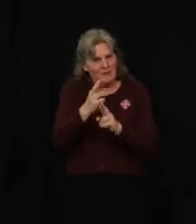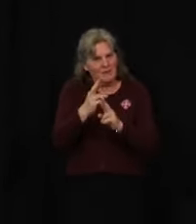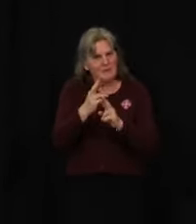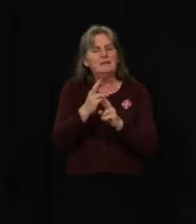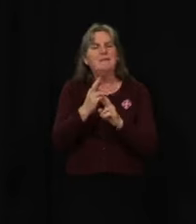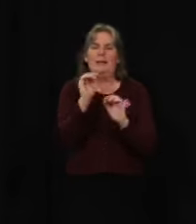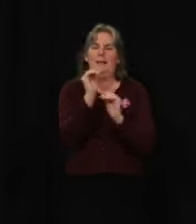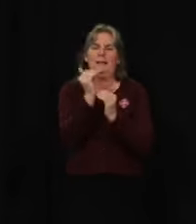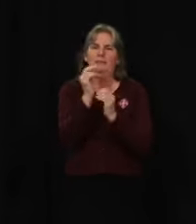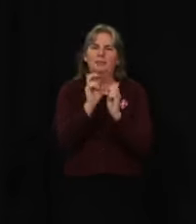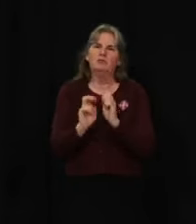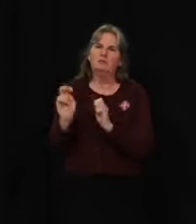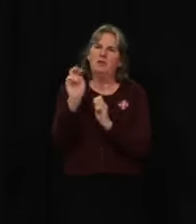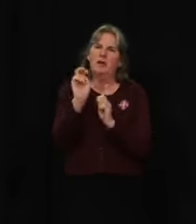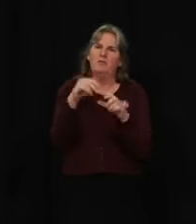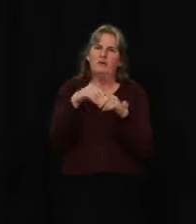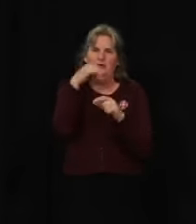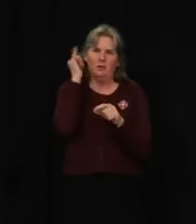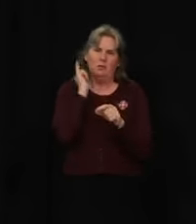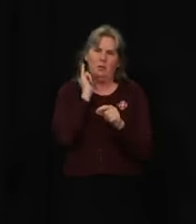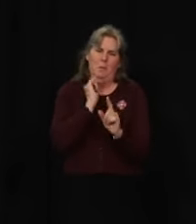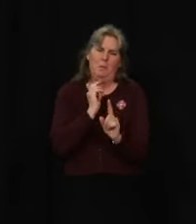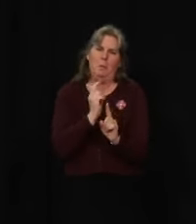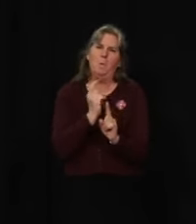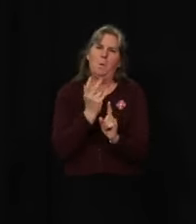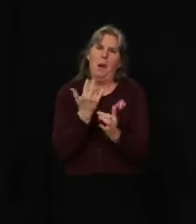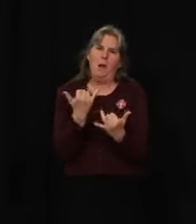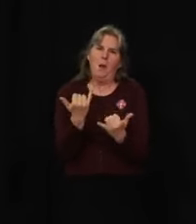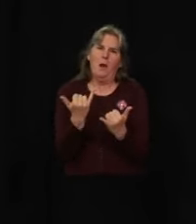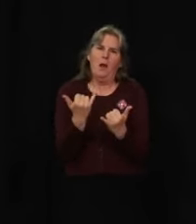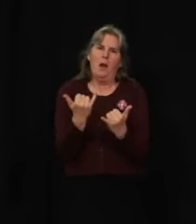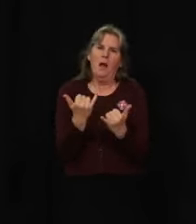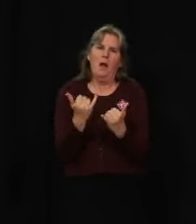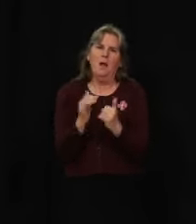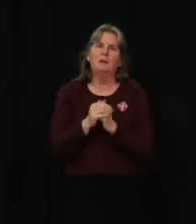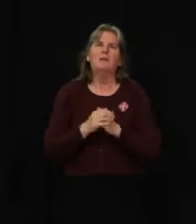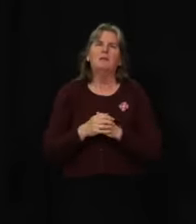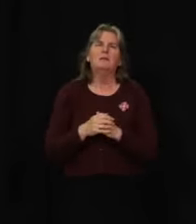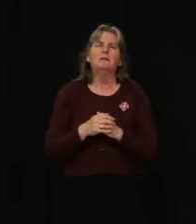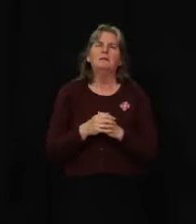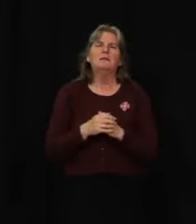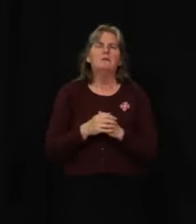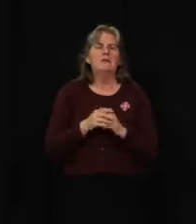This is also a heads up for personal services and restaurants. Many of you have asked for advance notice of when you can